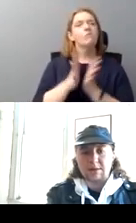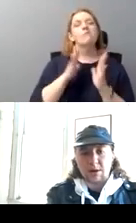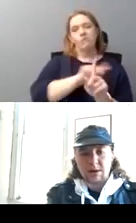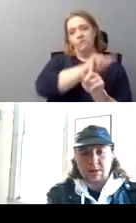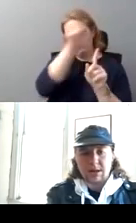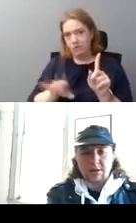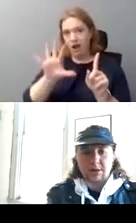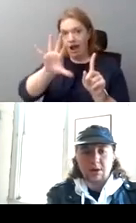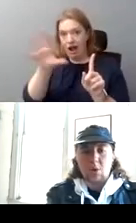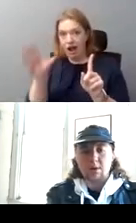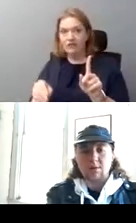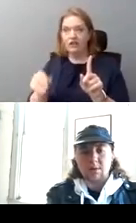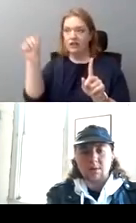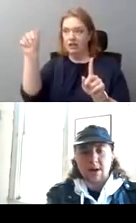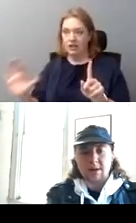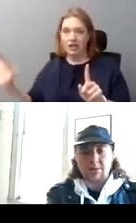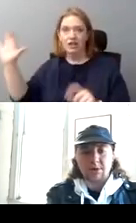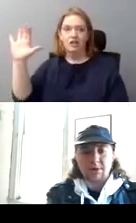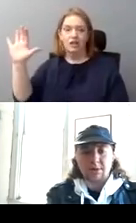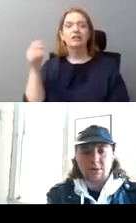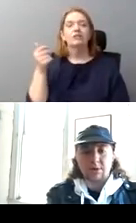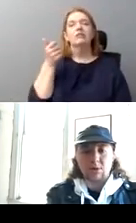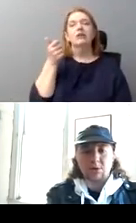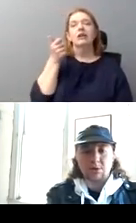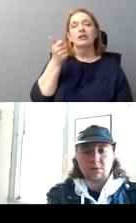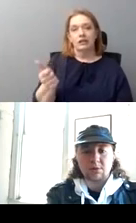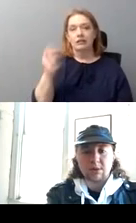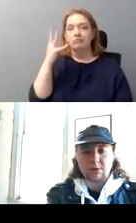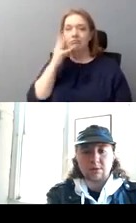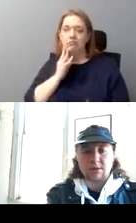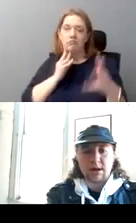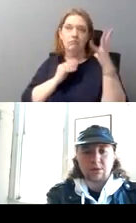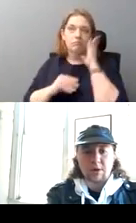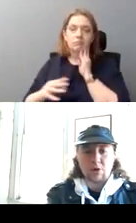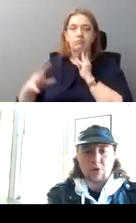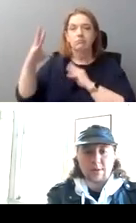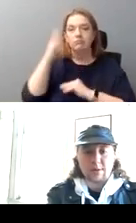Southeast Asia, where his vivifying experiences with the cultures, creatures, and natural elements